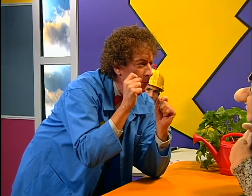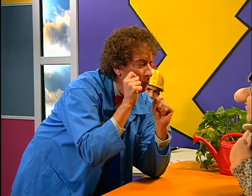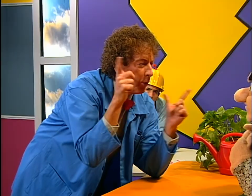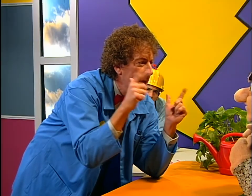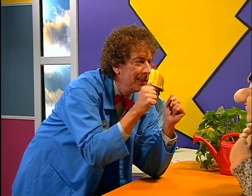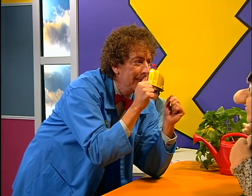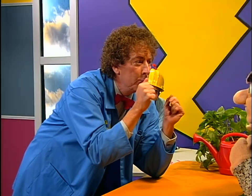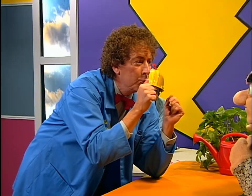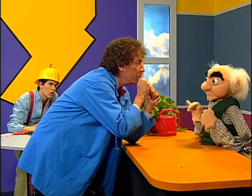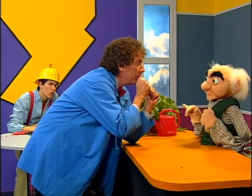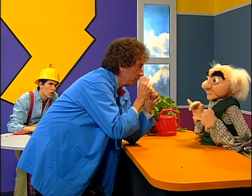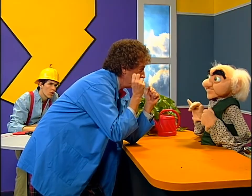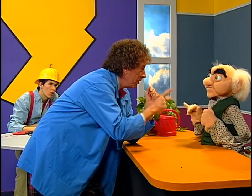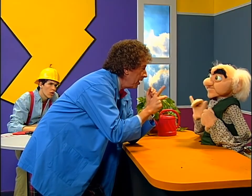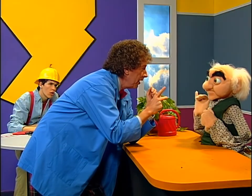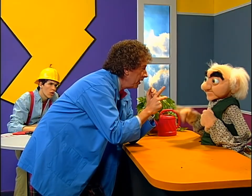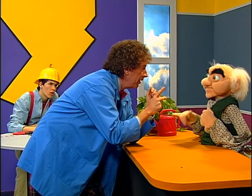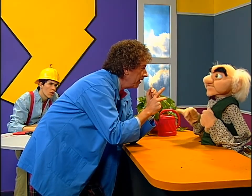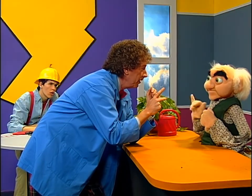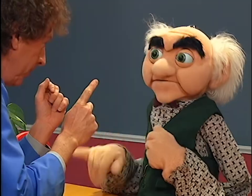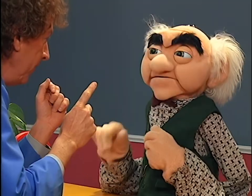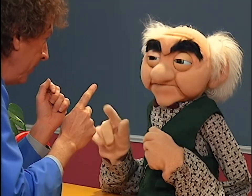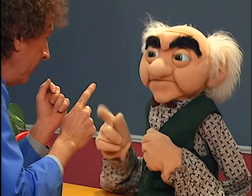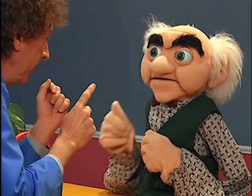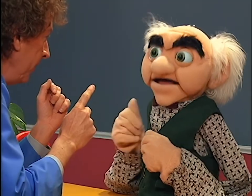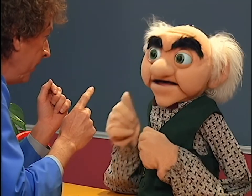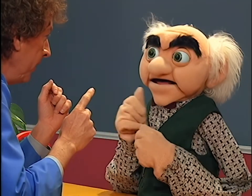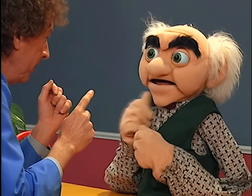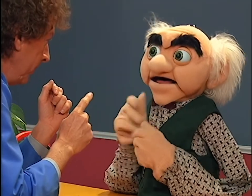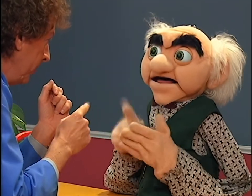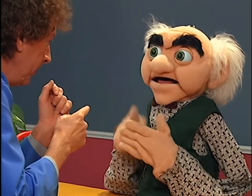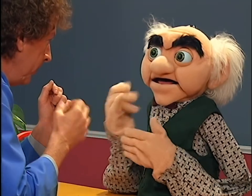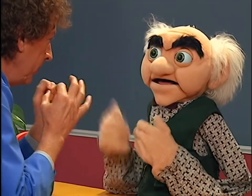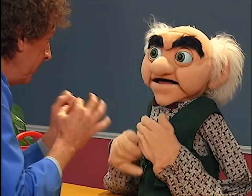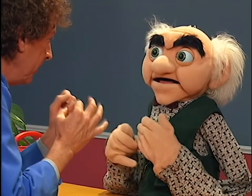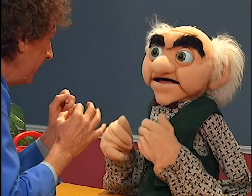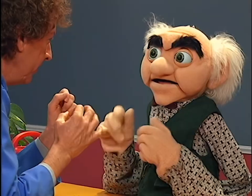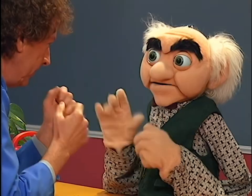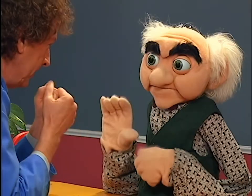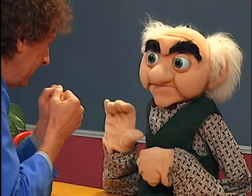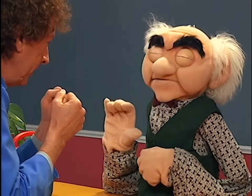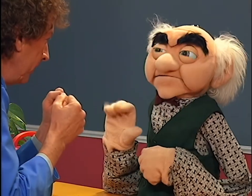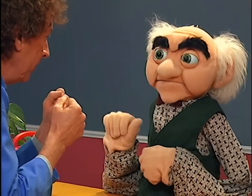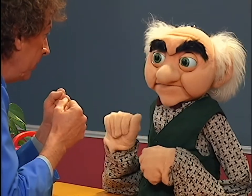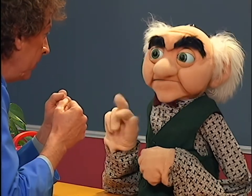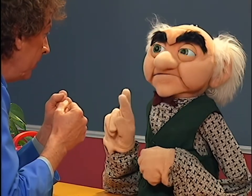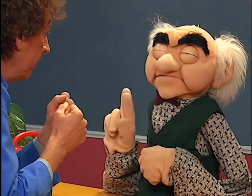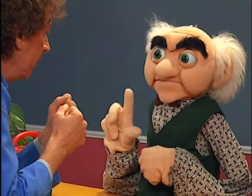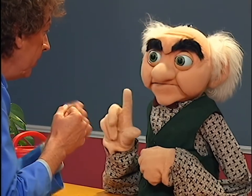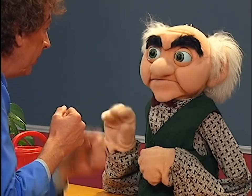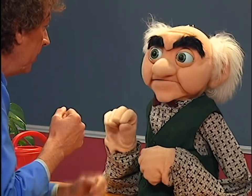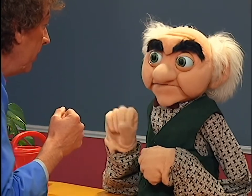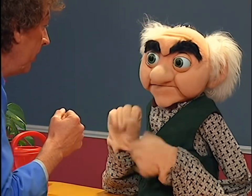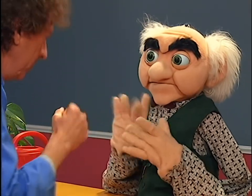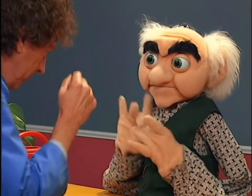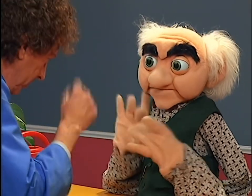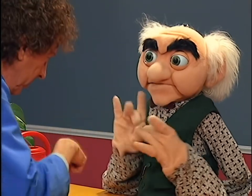BUT SHE DOESN'T KNOW ANYTHING ABOUT PLUMBING. I THOUGHT I'D ASK POPS, BUT HE'S OVER AT THE FINGER FOOD CAFE TO SET UP FOR THE PARTY.